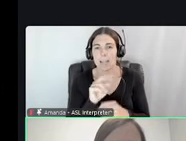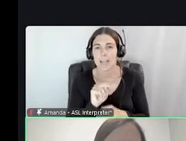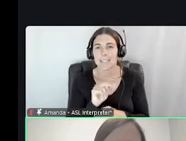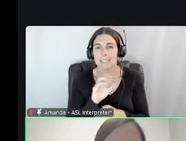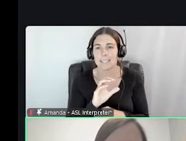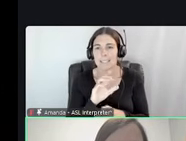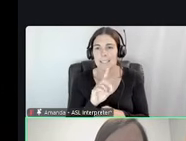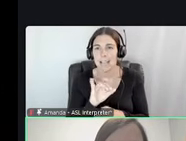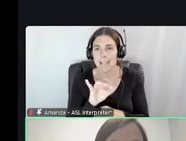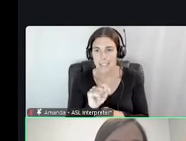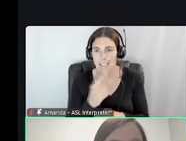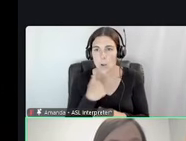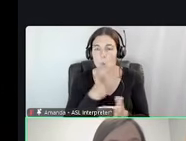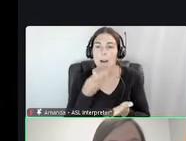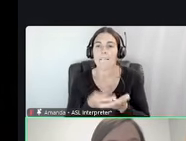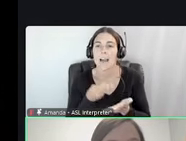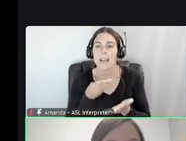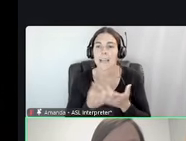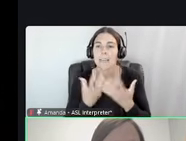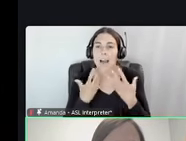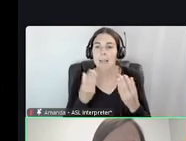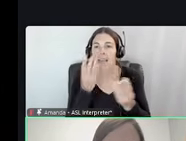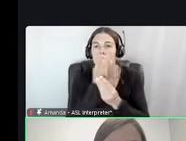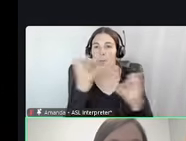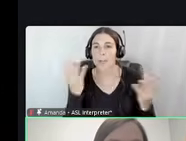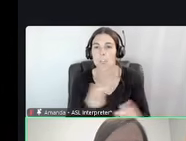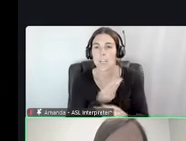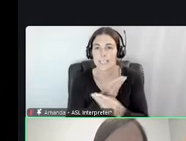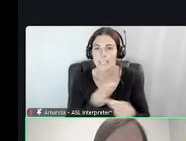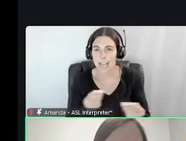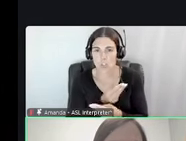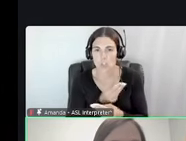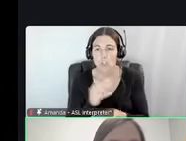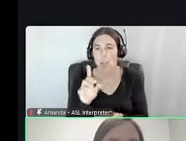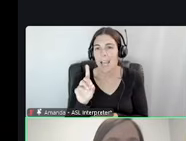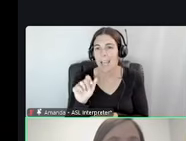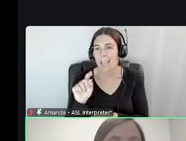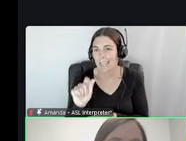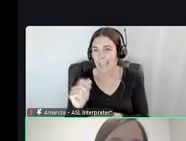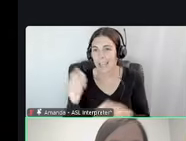are funding the health information exchange which is a data exchange uh which will help